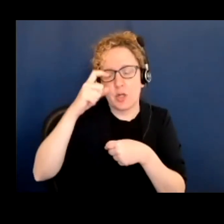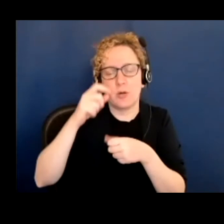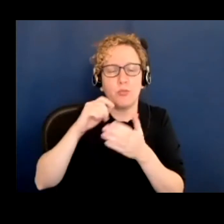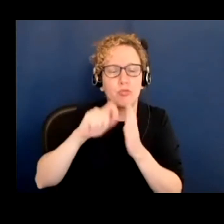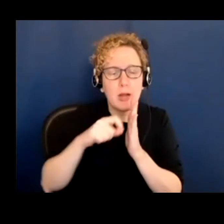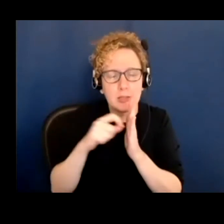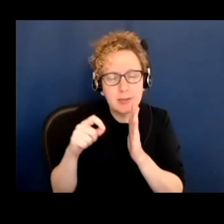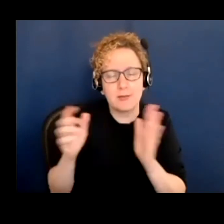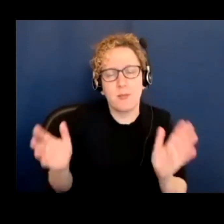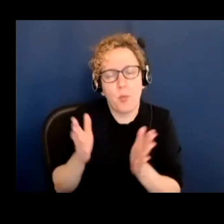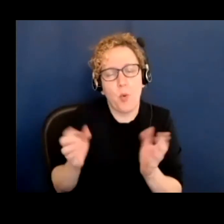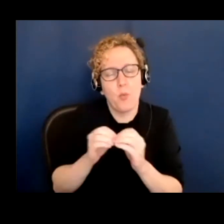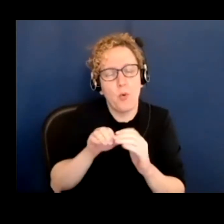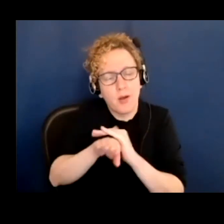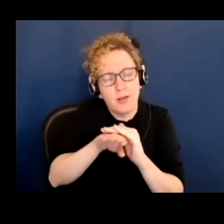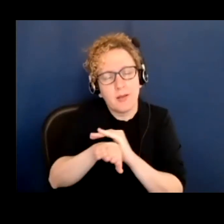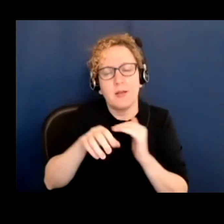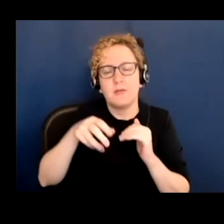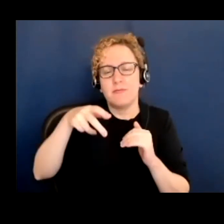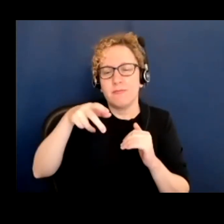exchange for people with disabilities.